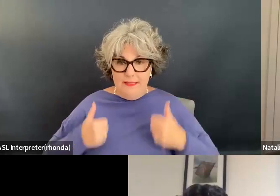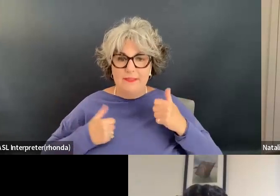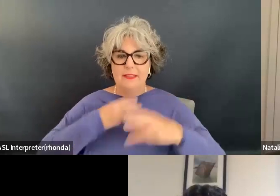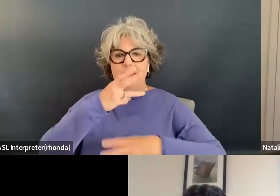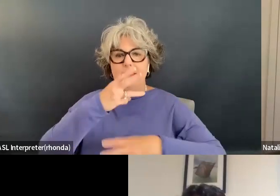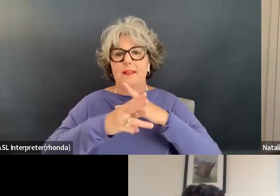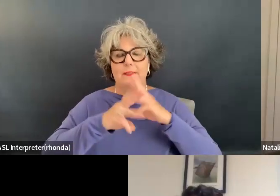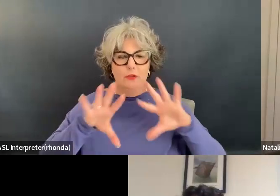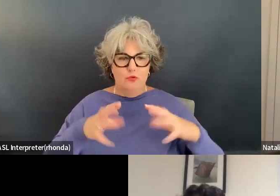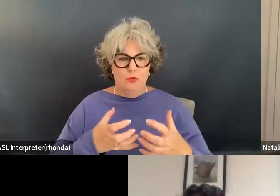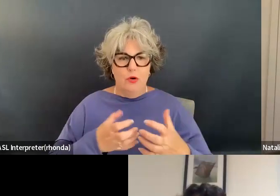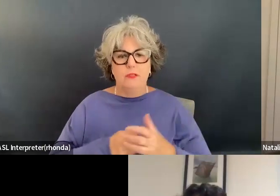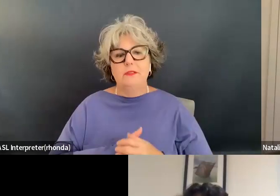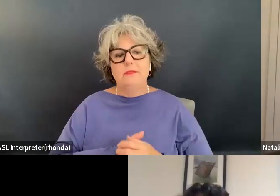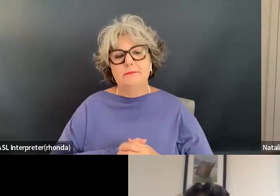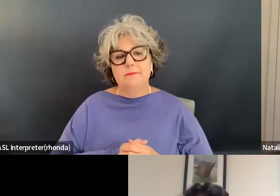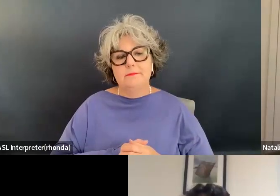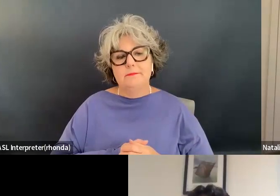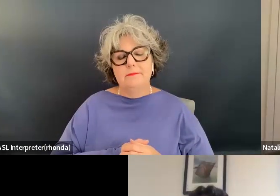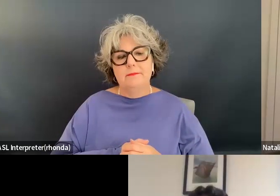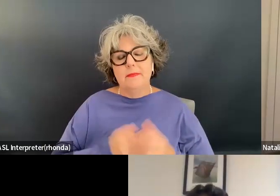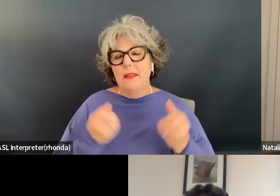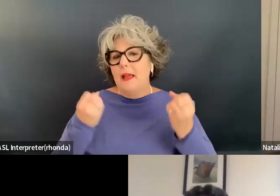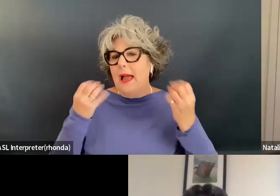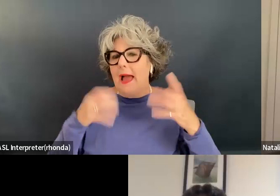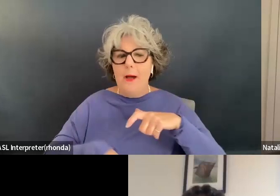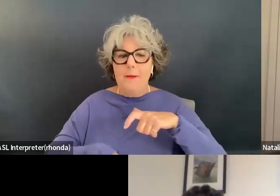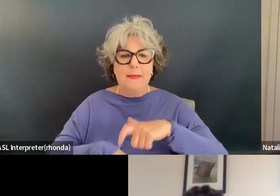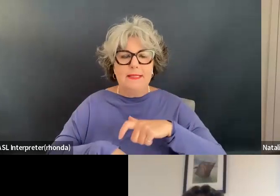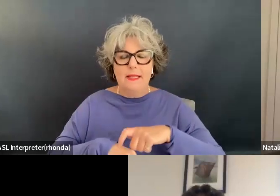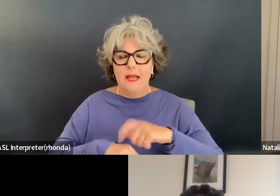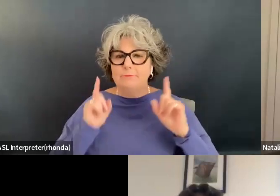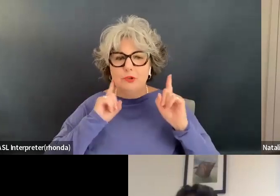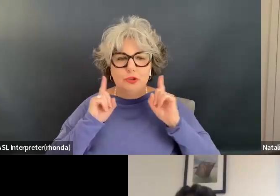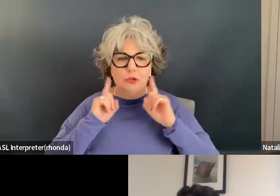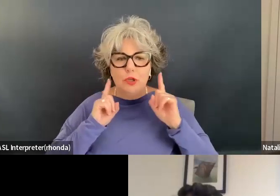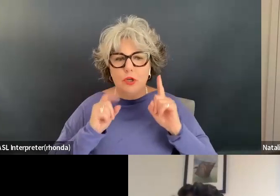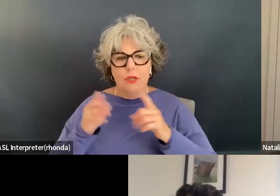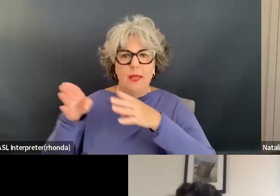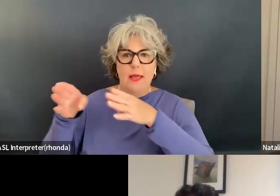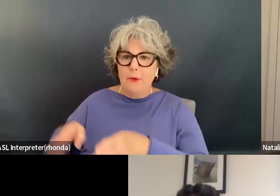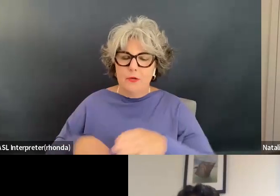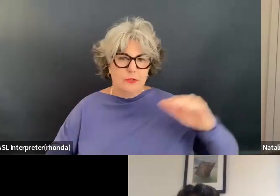And I mean, how many times you have heard that a person, or a child, or a woman,